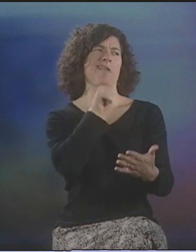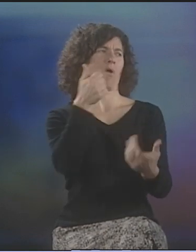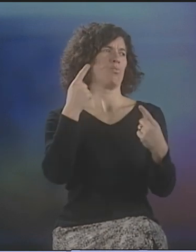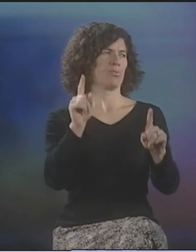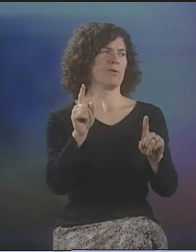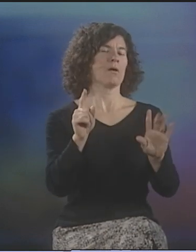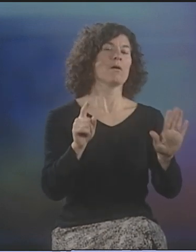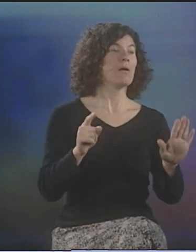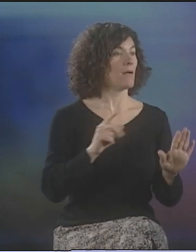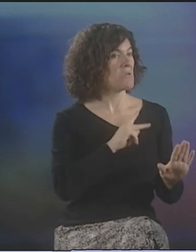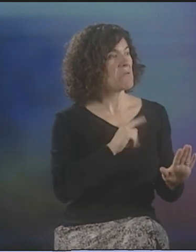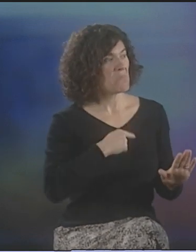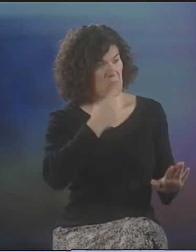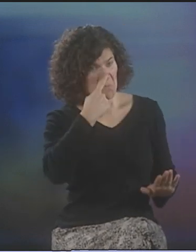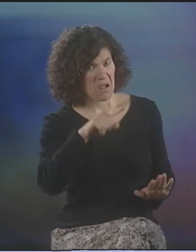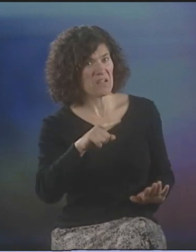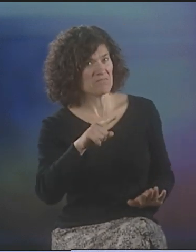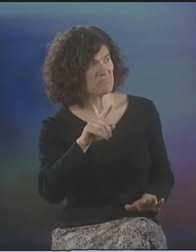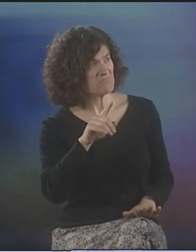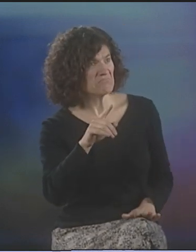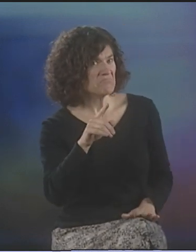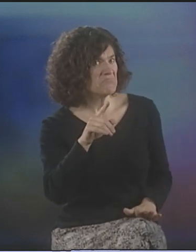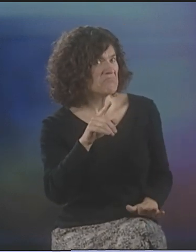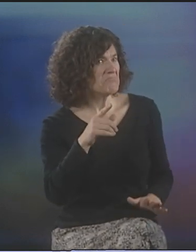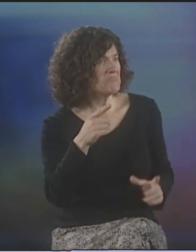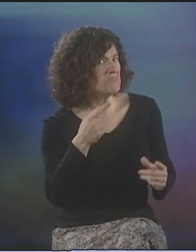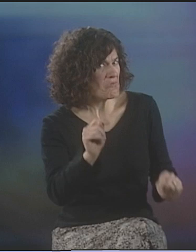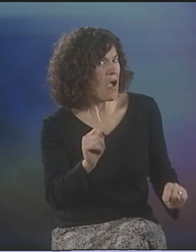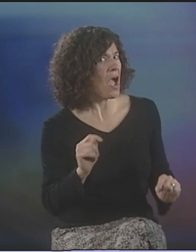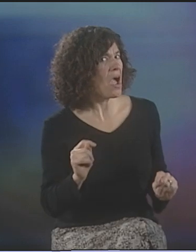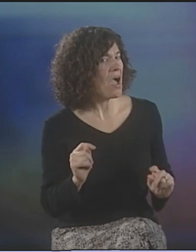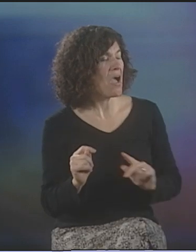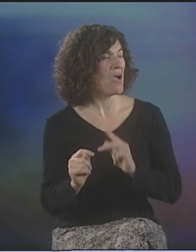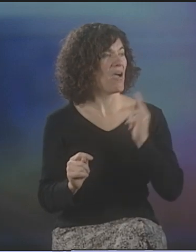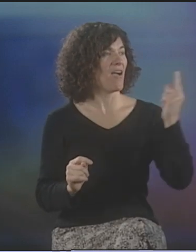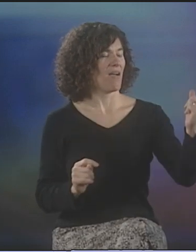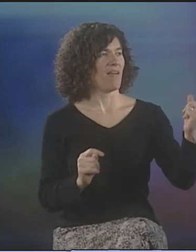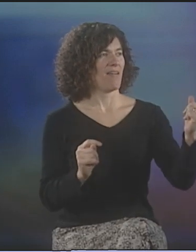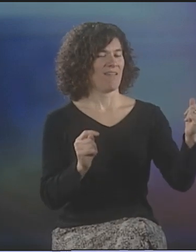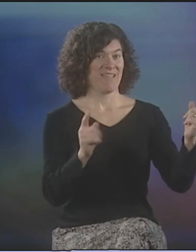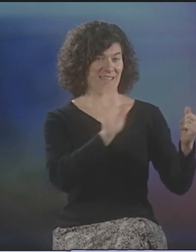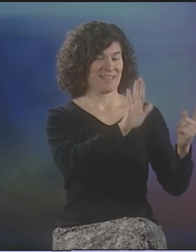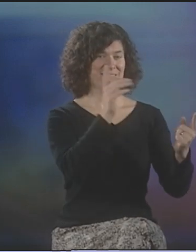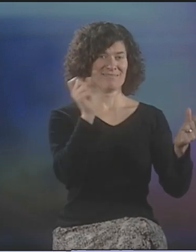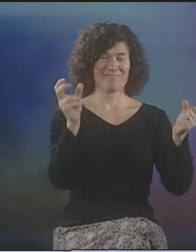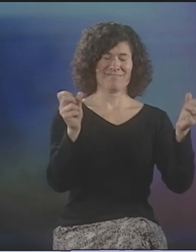DEAD IN TRANSLATION IF YOU TRIED TO PUT IT IN ASL?" AND THEN PATRICK GRAYBILL SAID, "DO YOU MIND IF I GIVE IT A GO?"